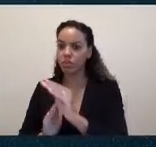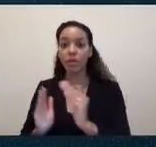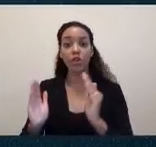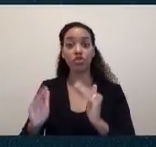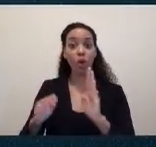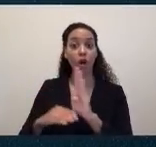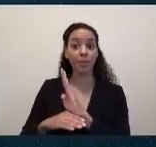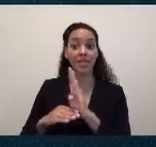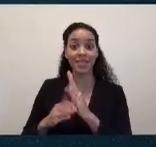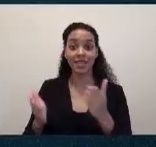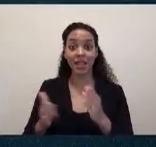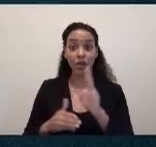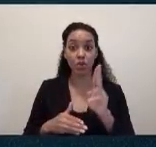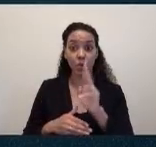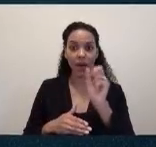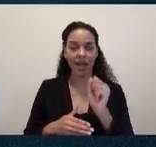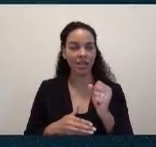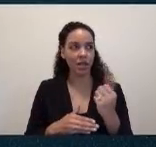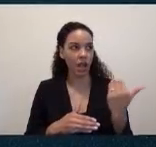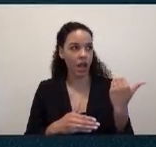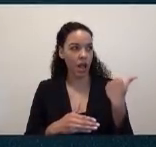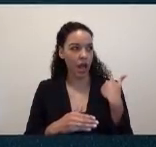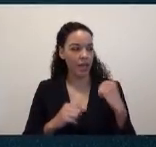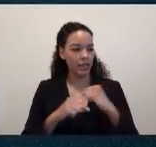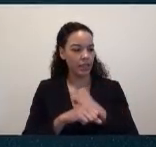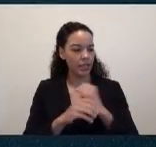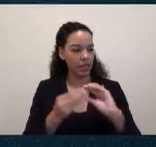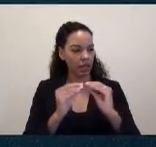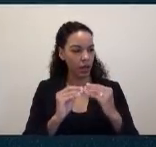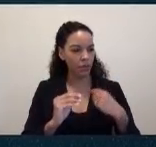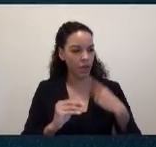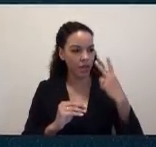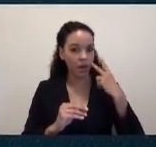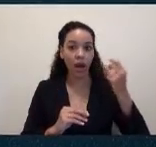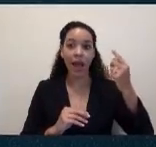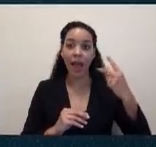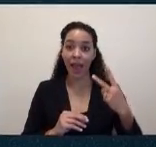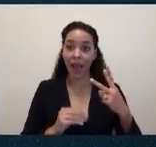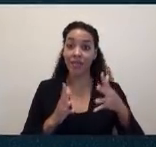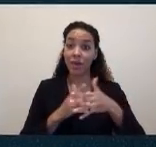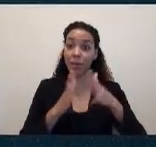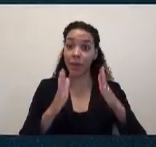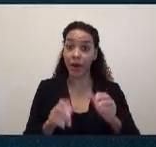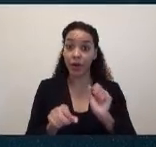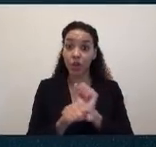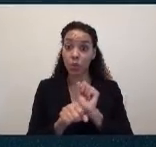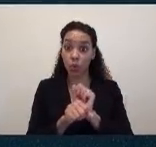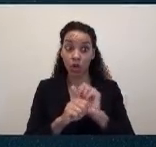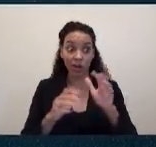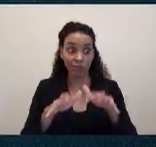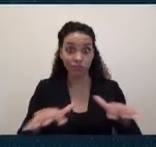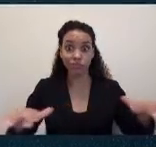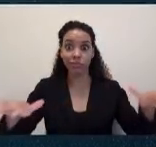the last numbers I saw almost half of the American workforce works for a small business or owns a small business.